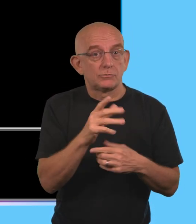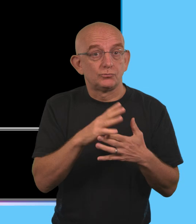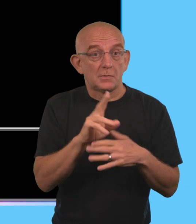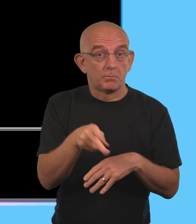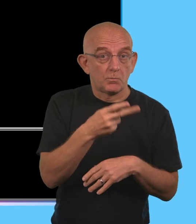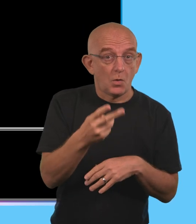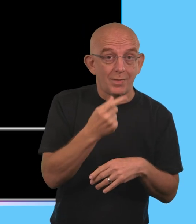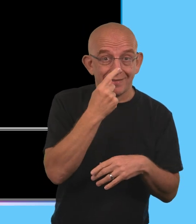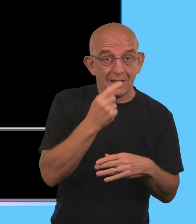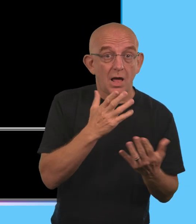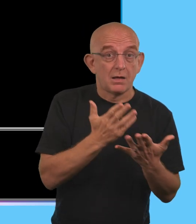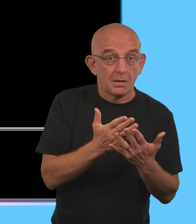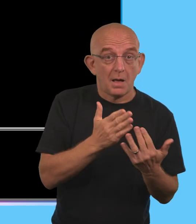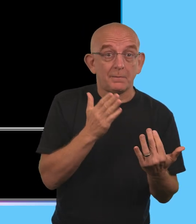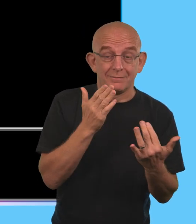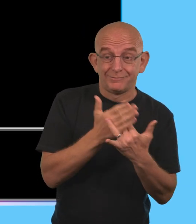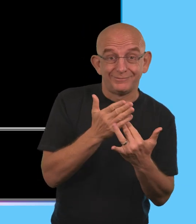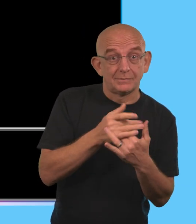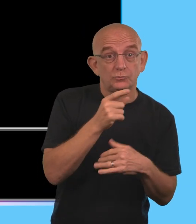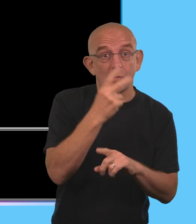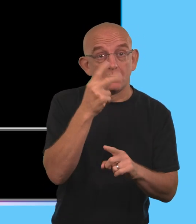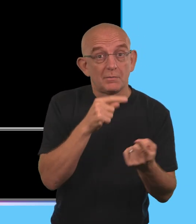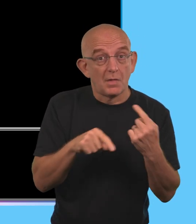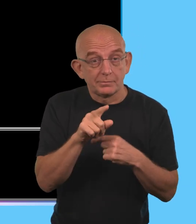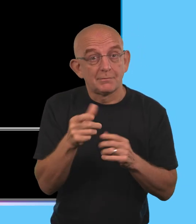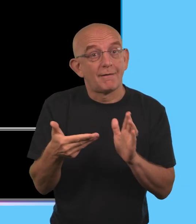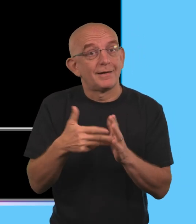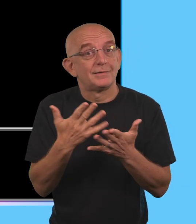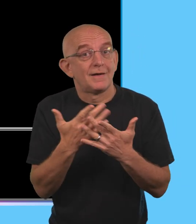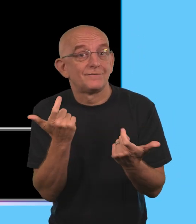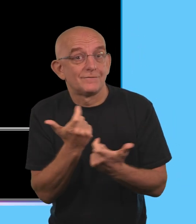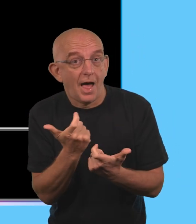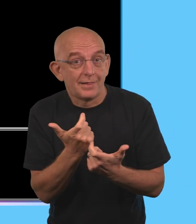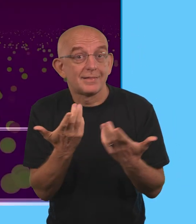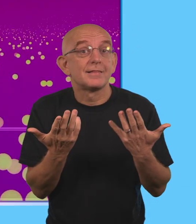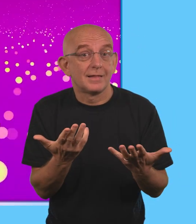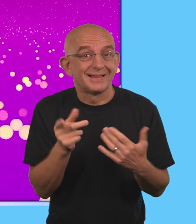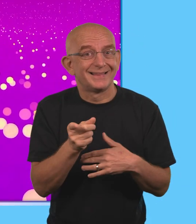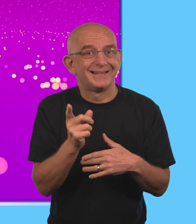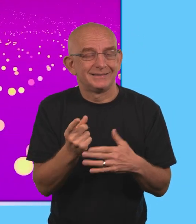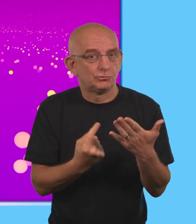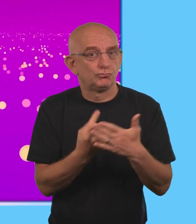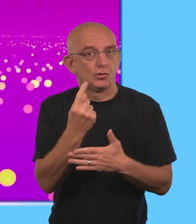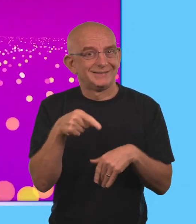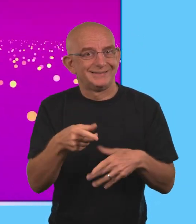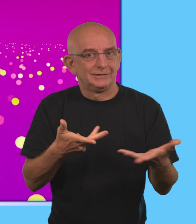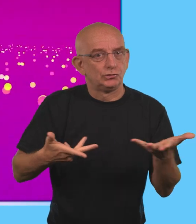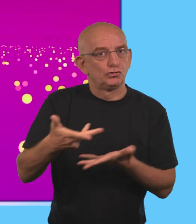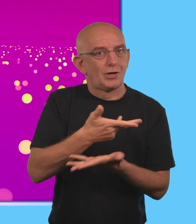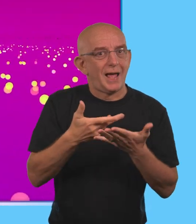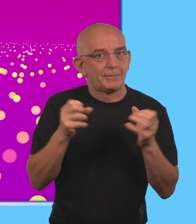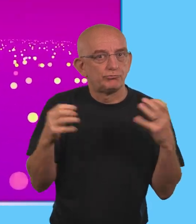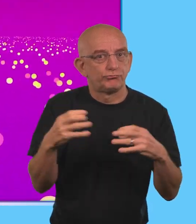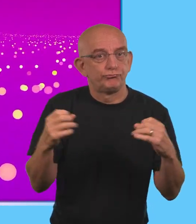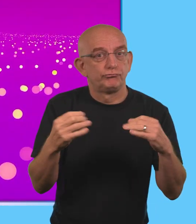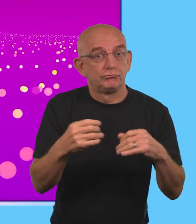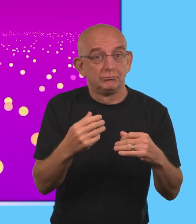and some of the games you can have that are both blind accessible but also really fun. Something else that came out of this Jam is an amazing community.